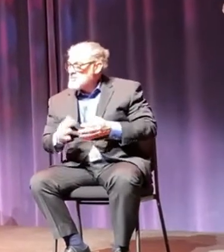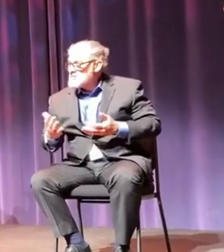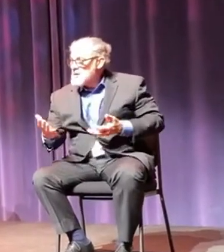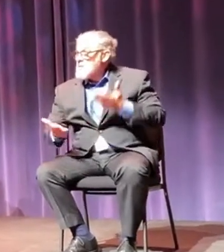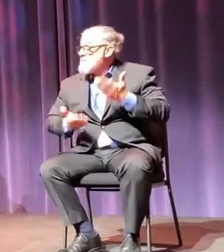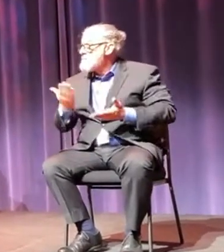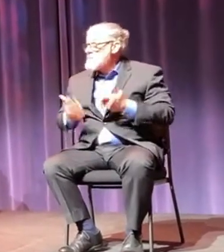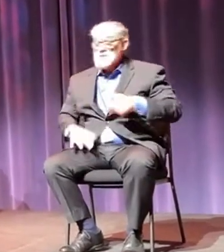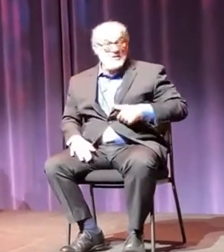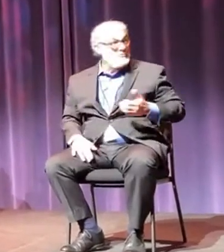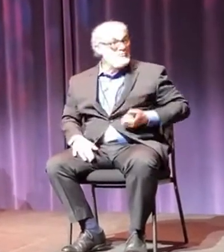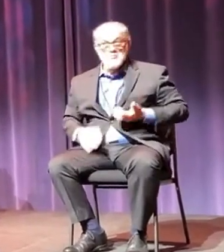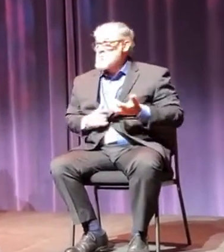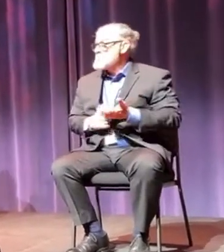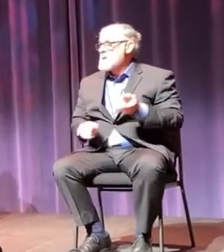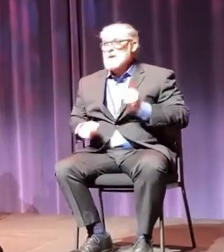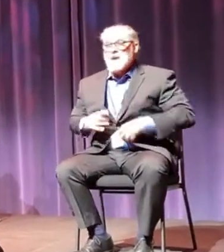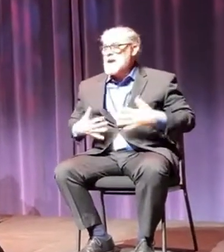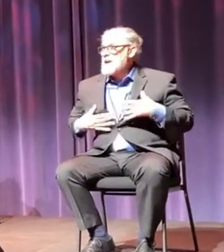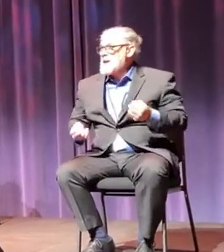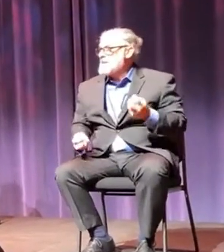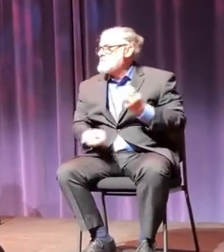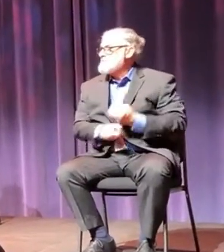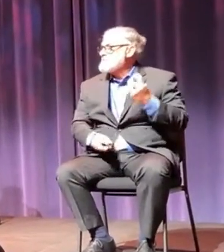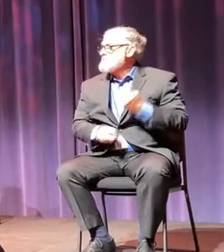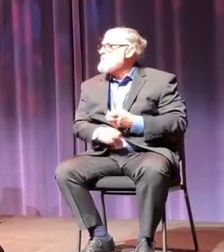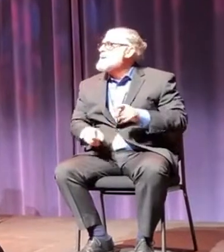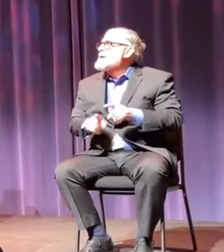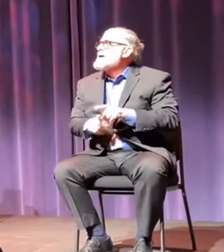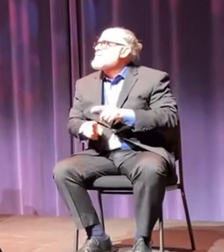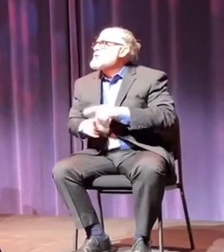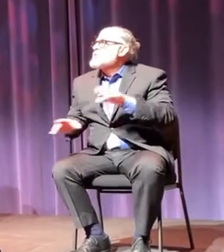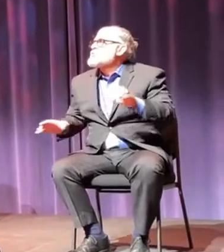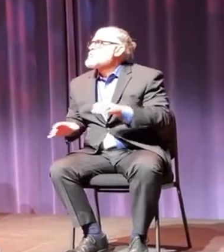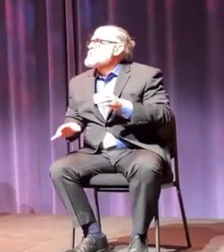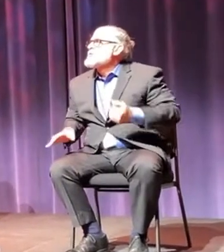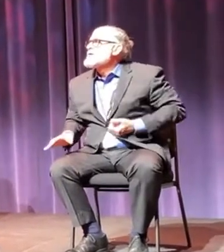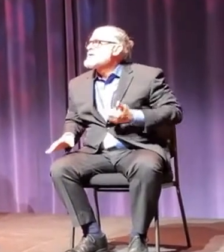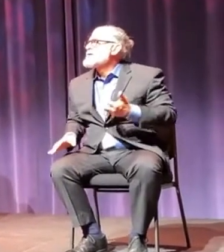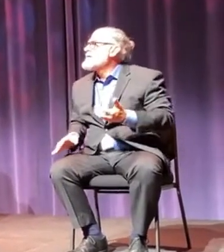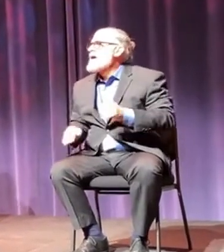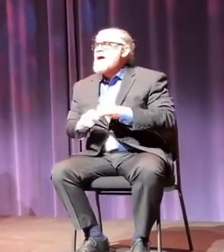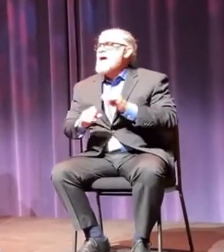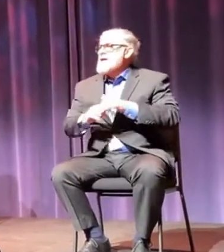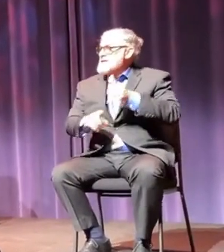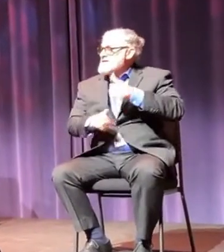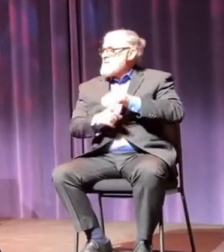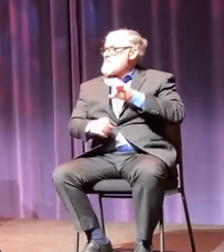Maybe this poem cannot heal, as in do healing, as in itself be healed.